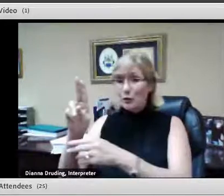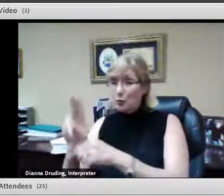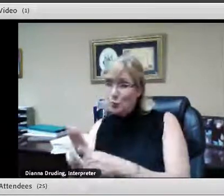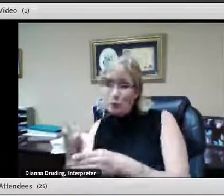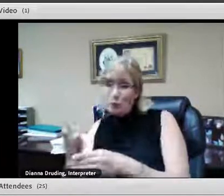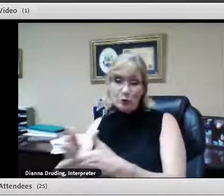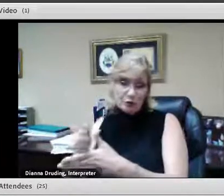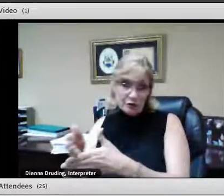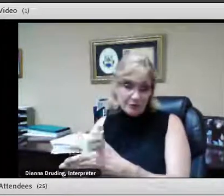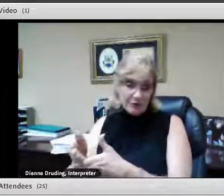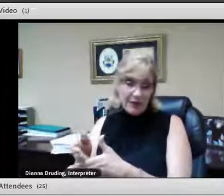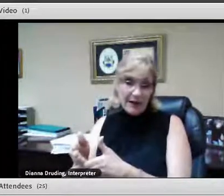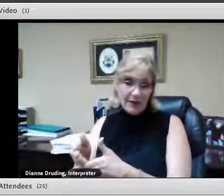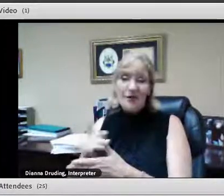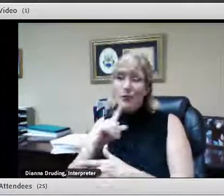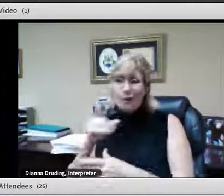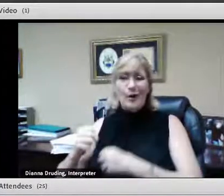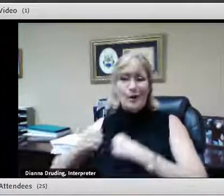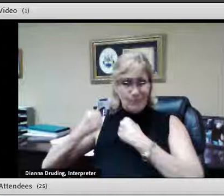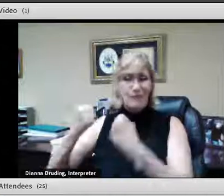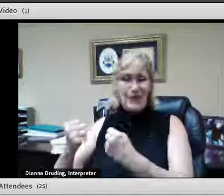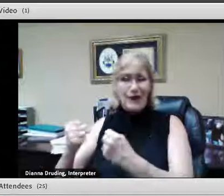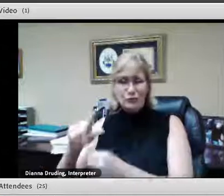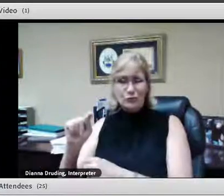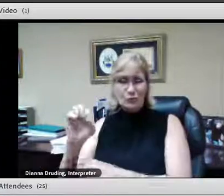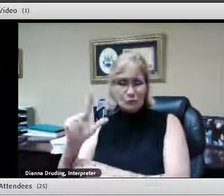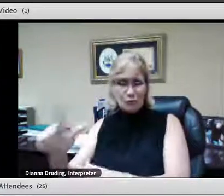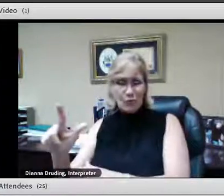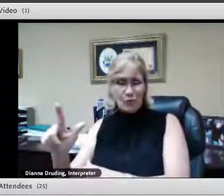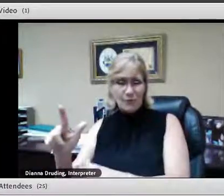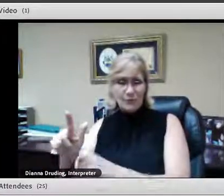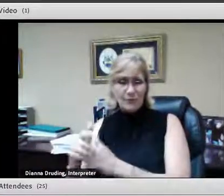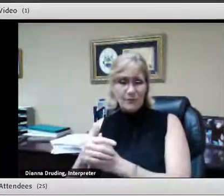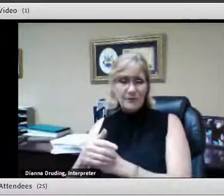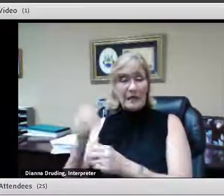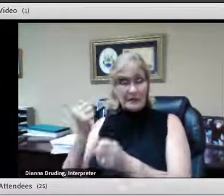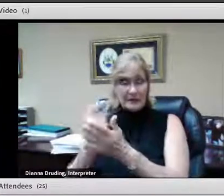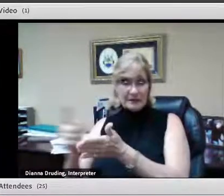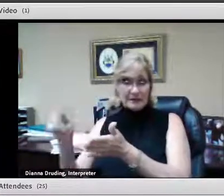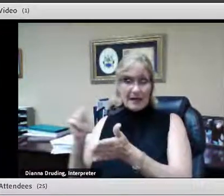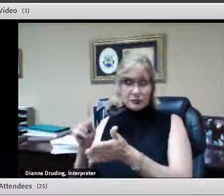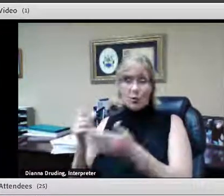It makes it really powerful for the kids. So, just last week, we had a camp where I taught them